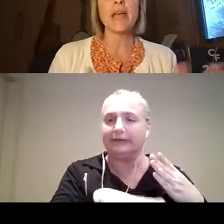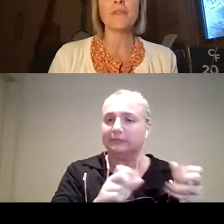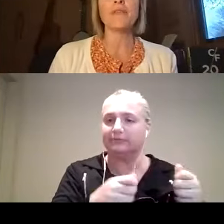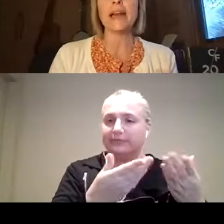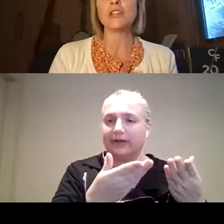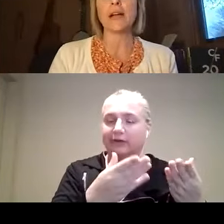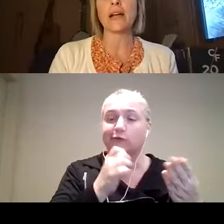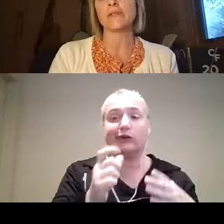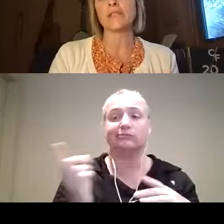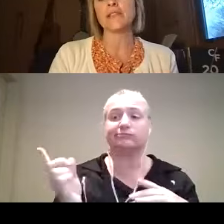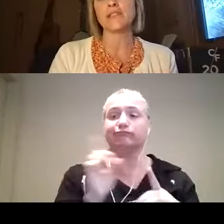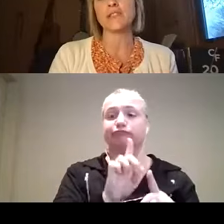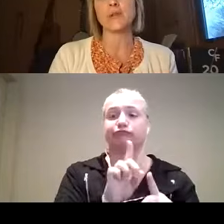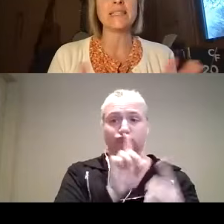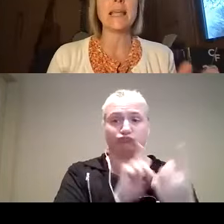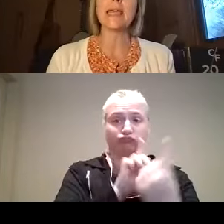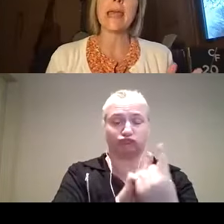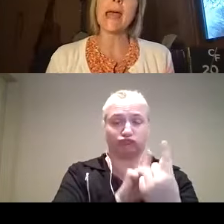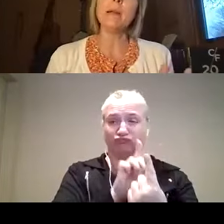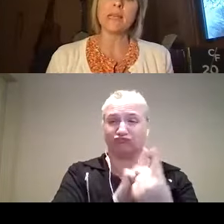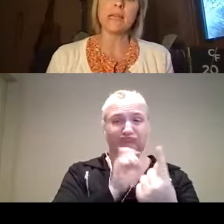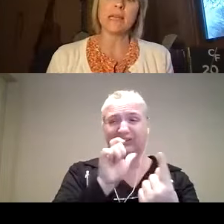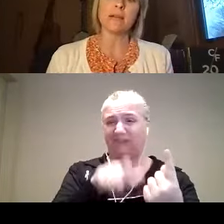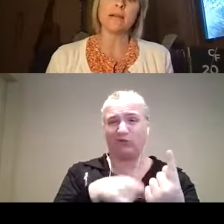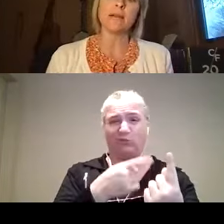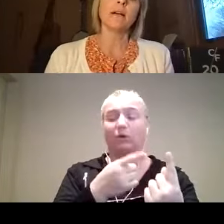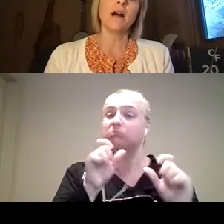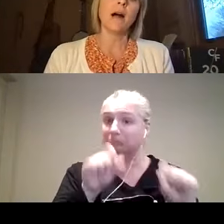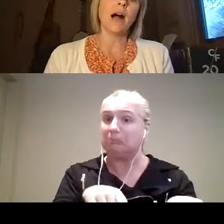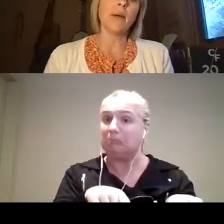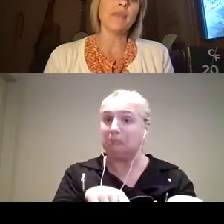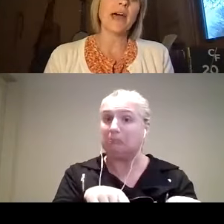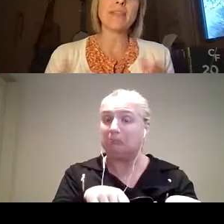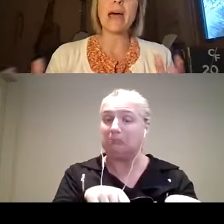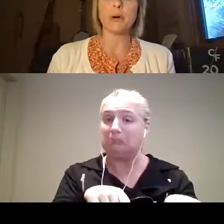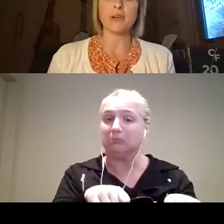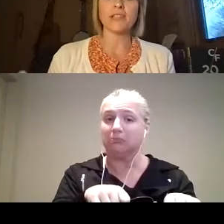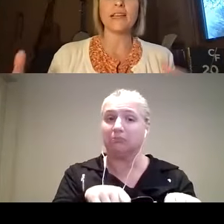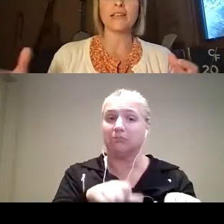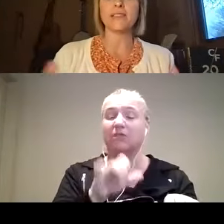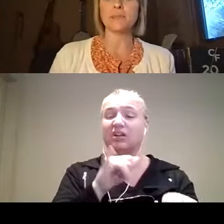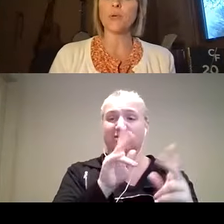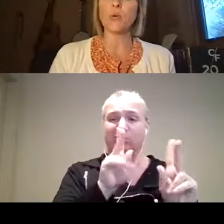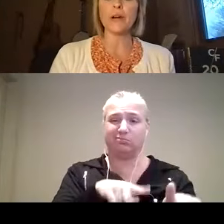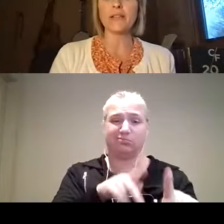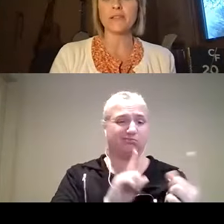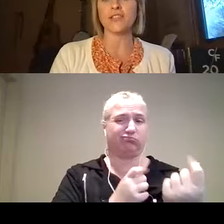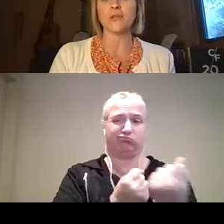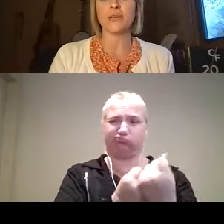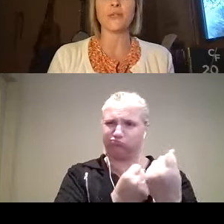and providing direct services to students. It can be that that person is supporting the student